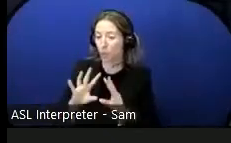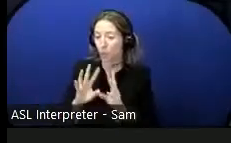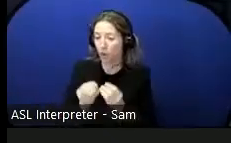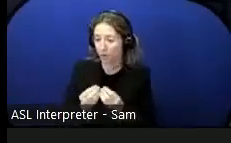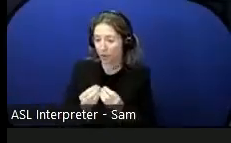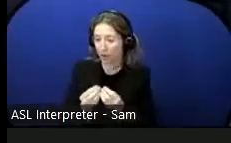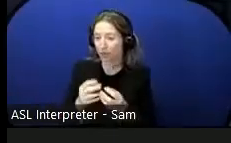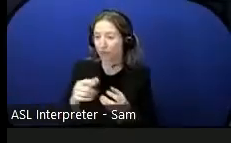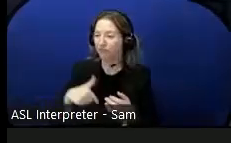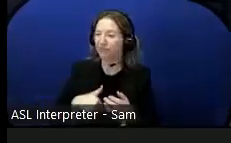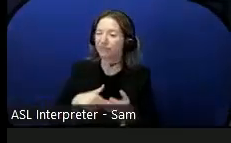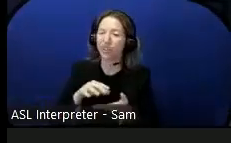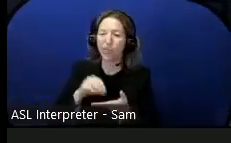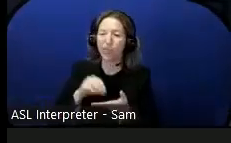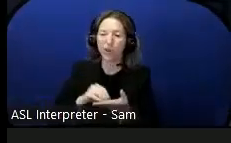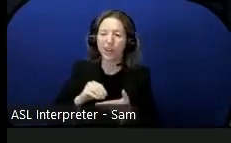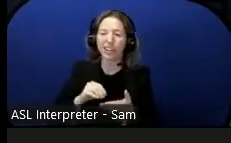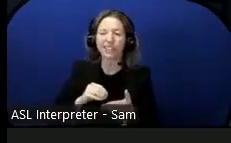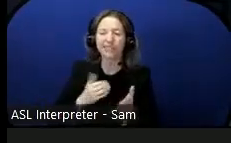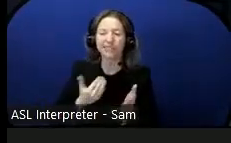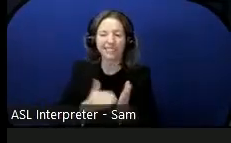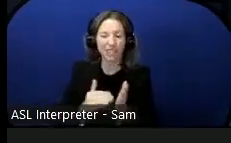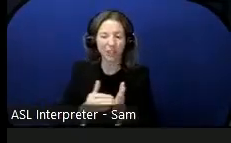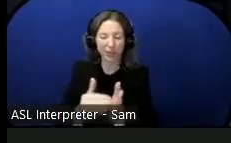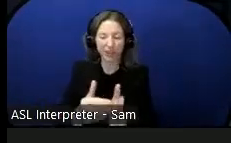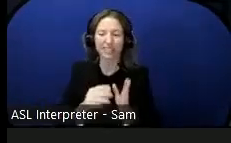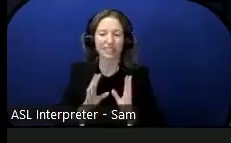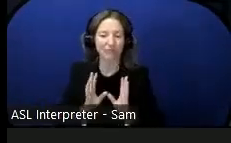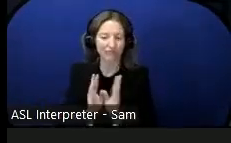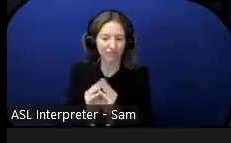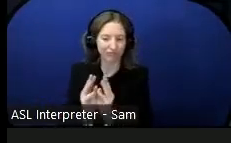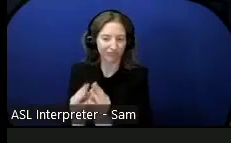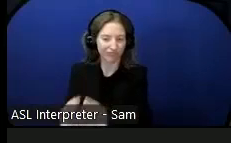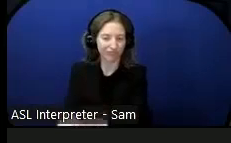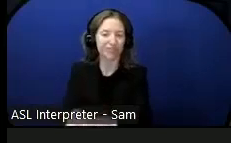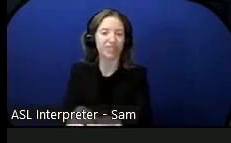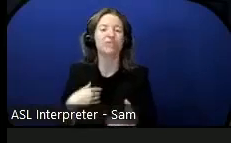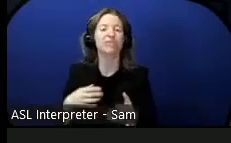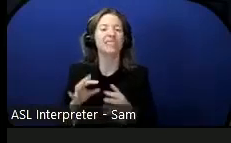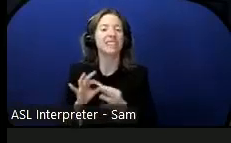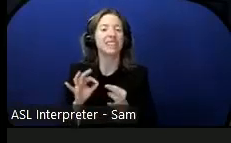for the Americans with Disabilities Act Web Rules. My name is Lynn Wehrman,